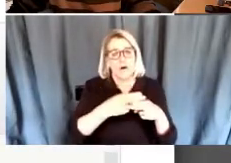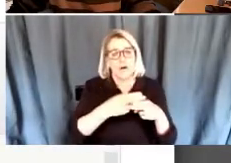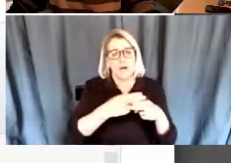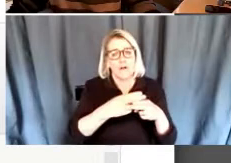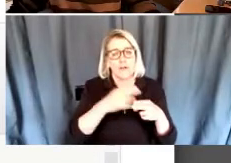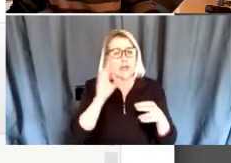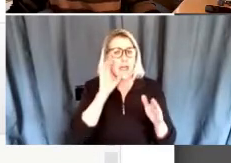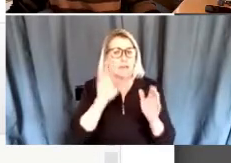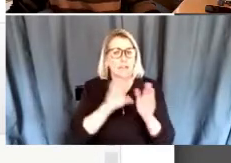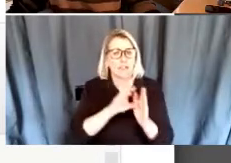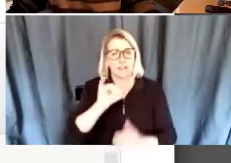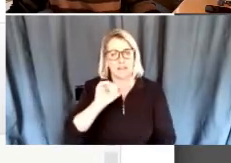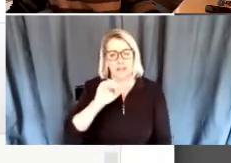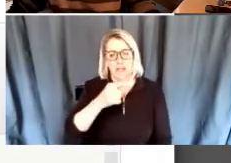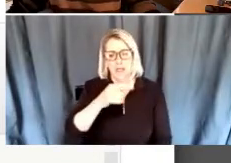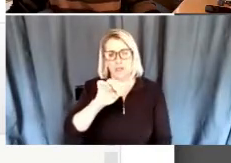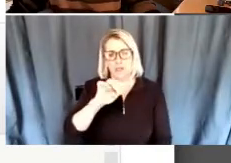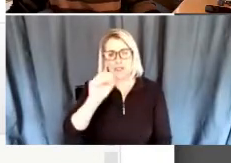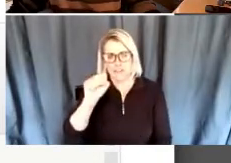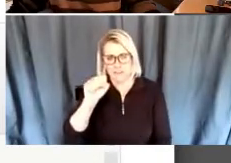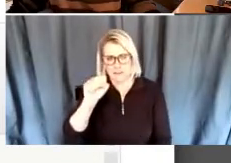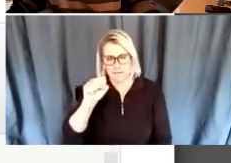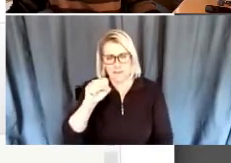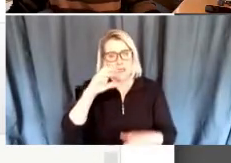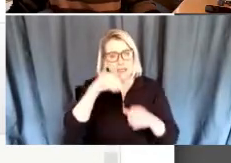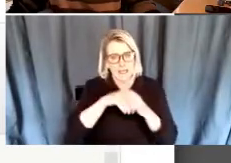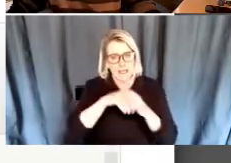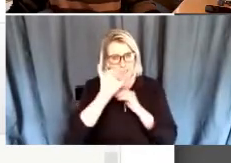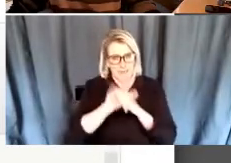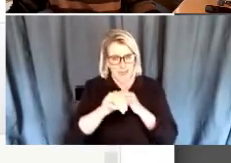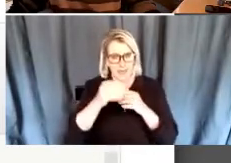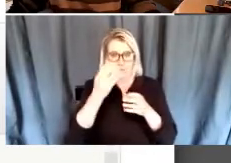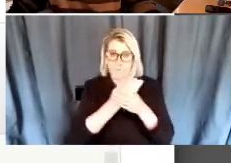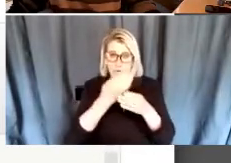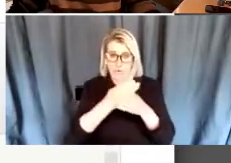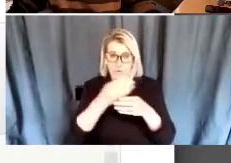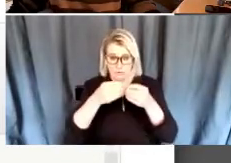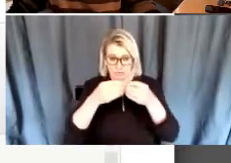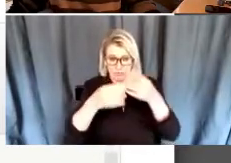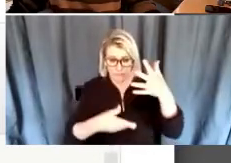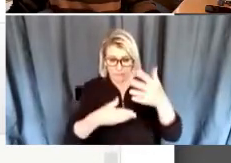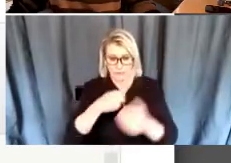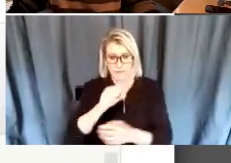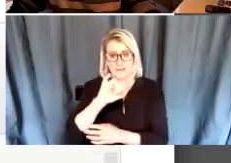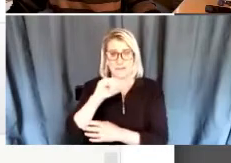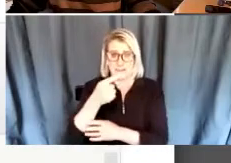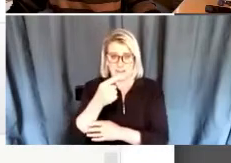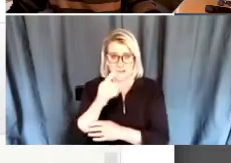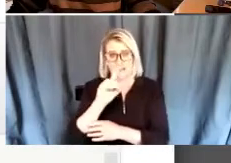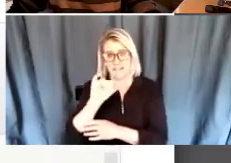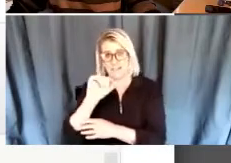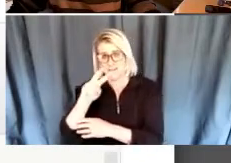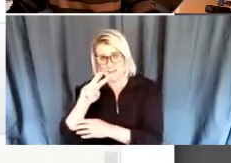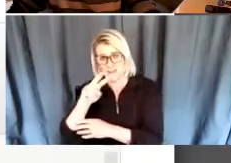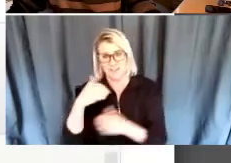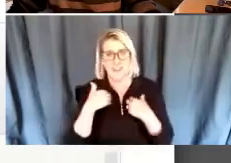14:29:21 and within that images folder SIG and divisions have their own directory for